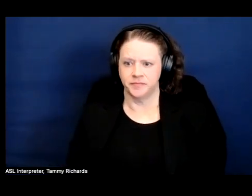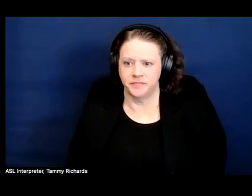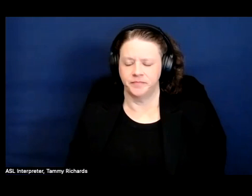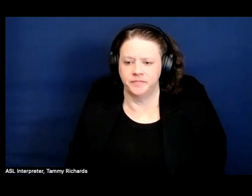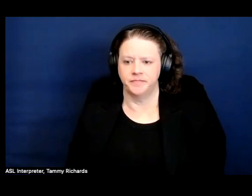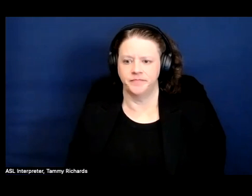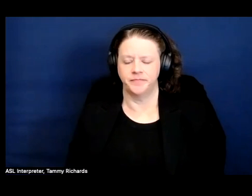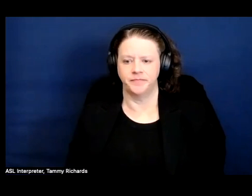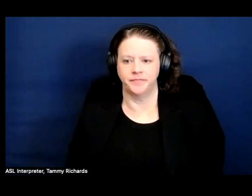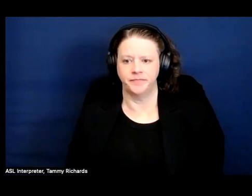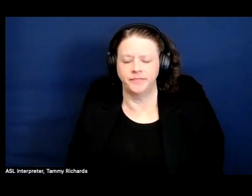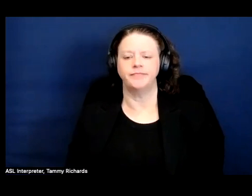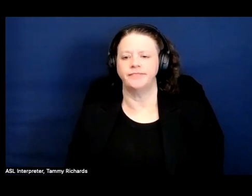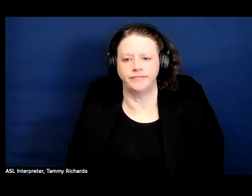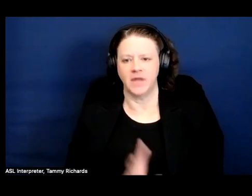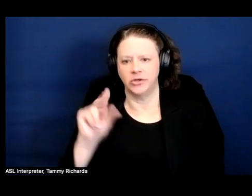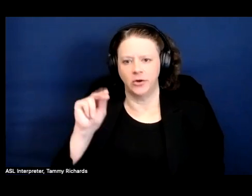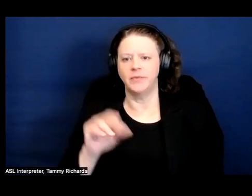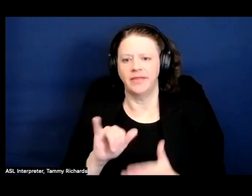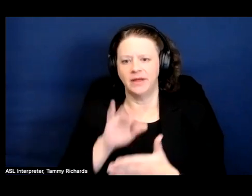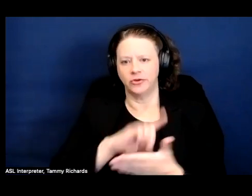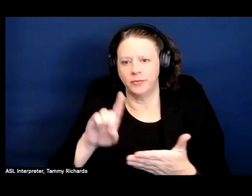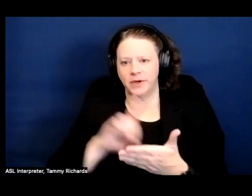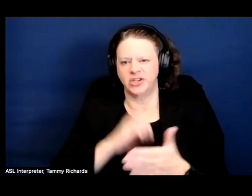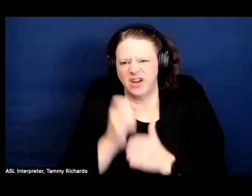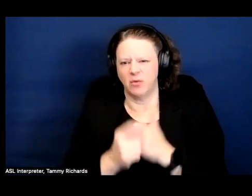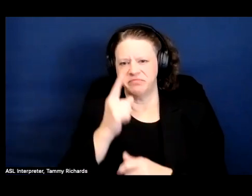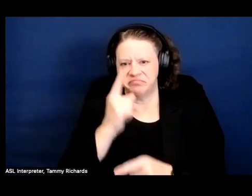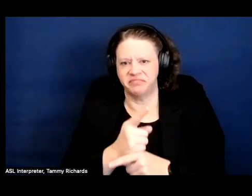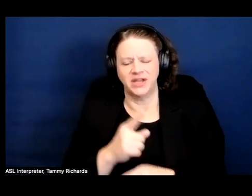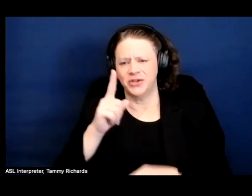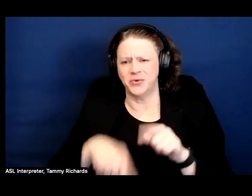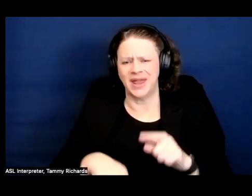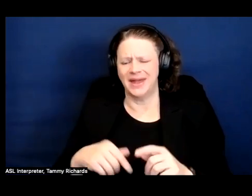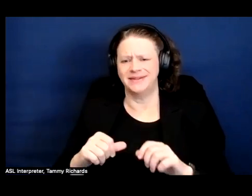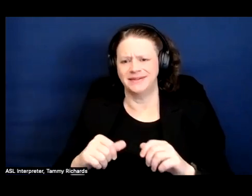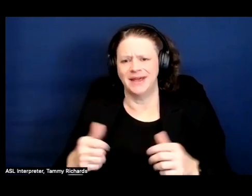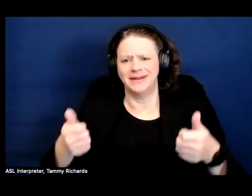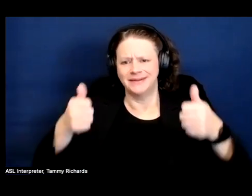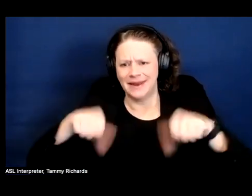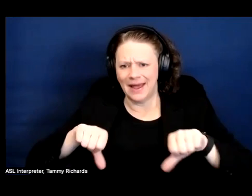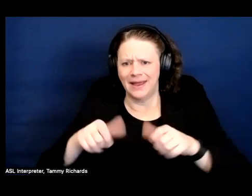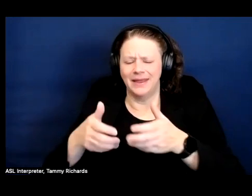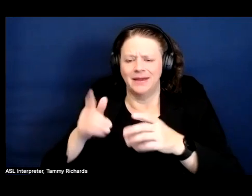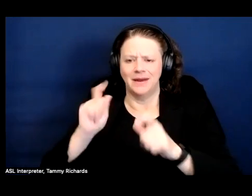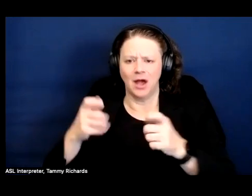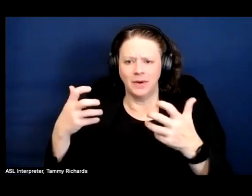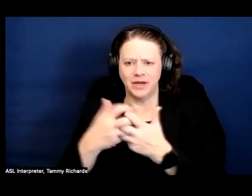to the community pool or other facilities. And then, we see ignoring or delaying responses